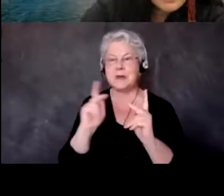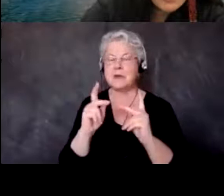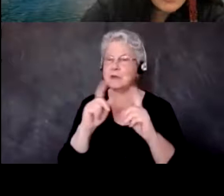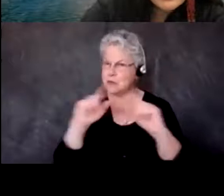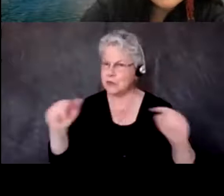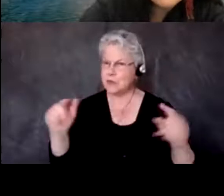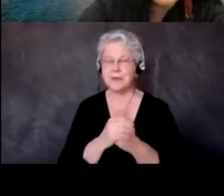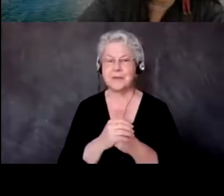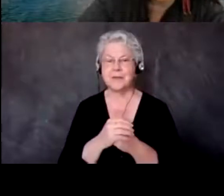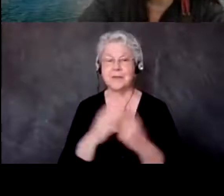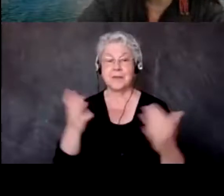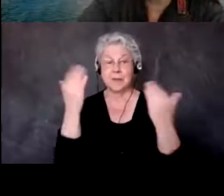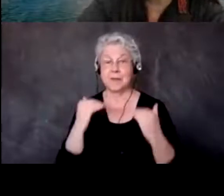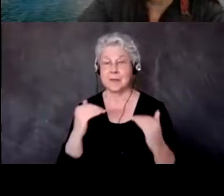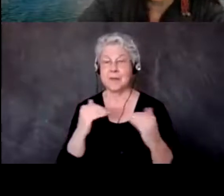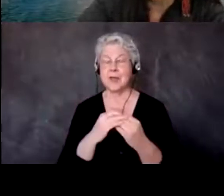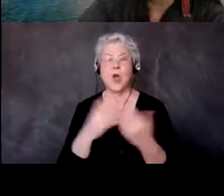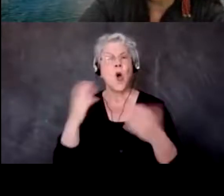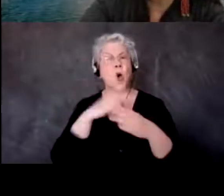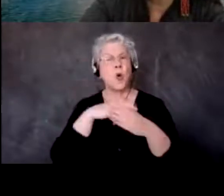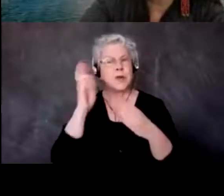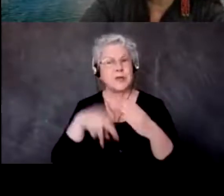What are the results from these challenges?